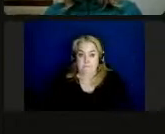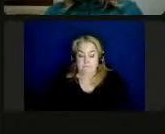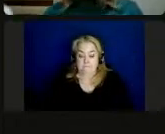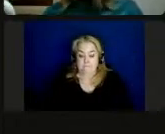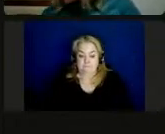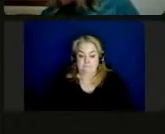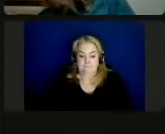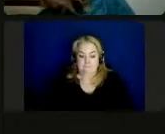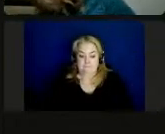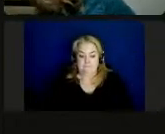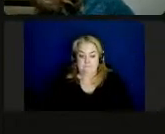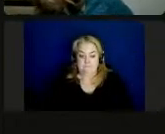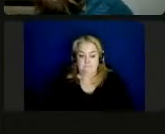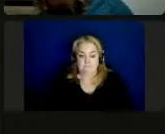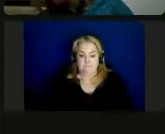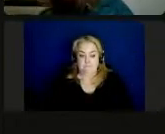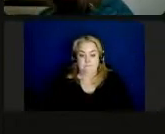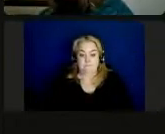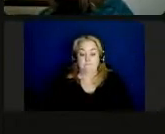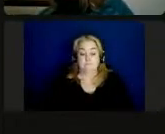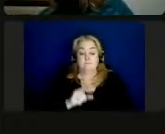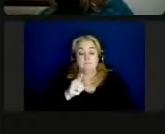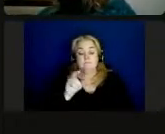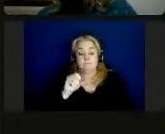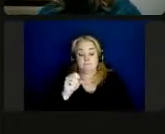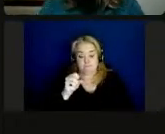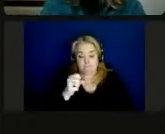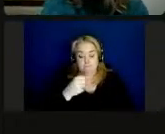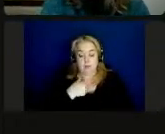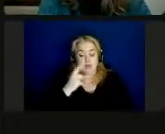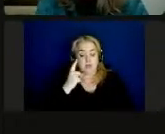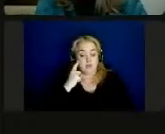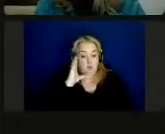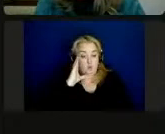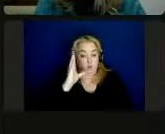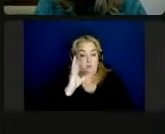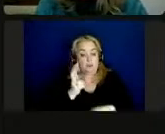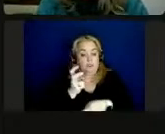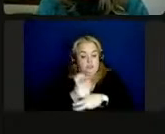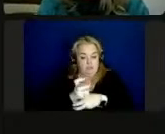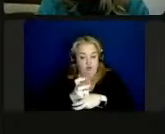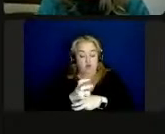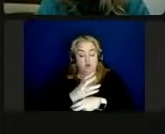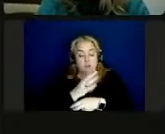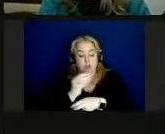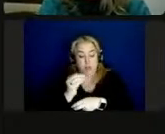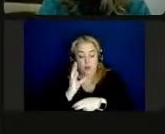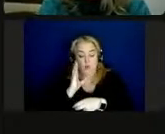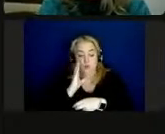YES, THAT'S CORRECT. OKAY.